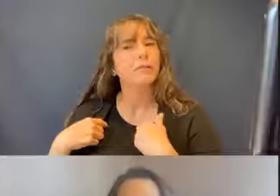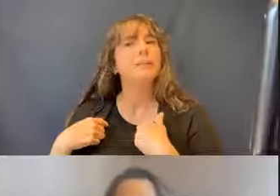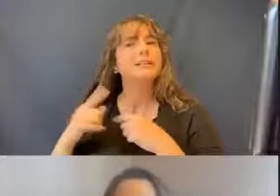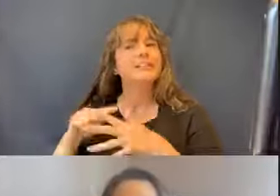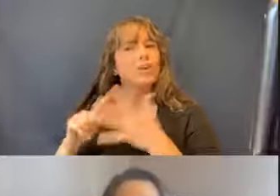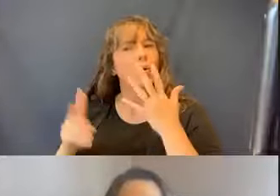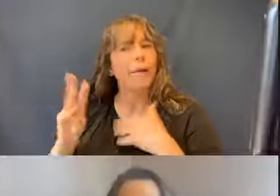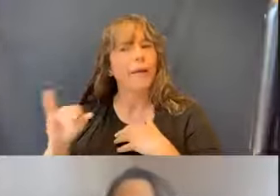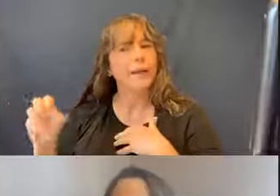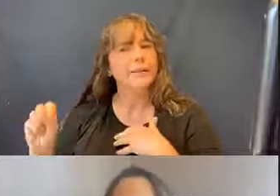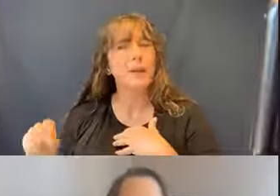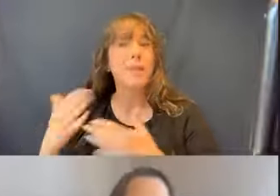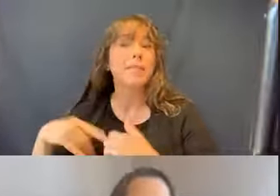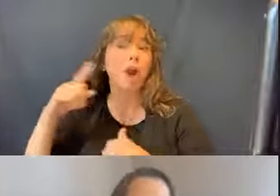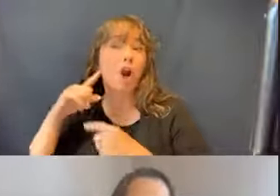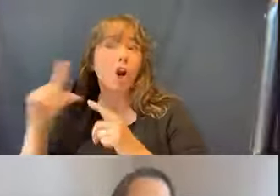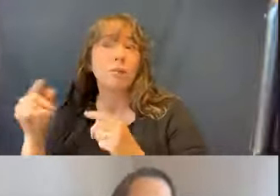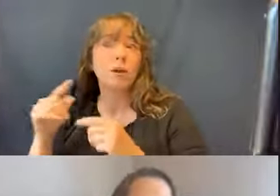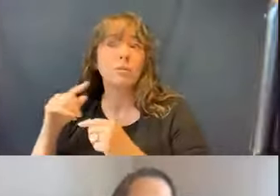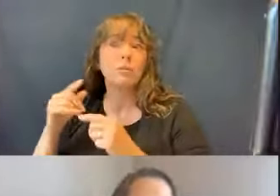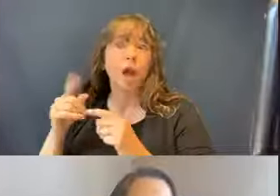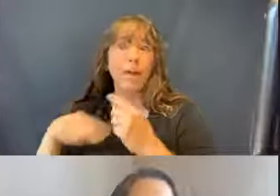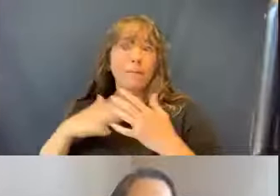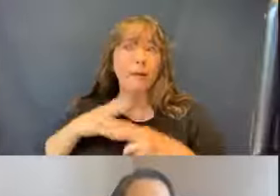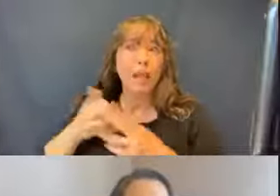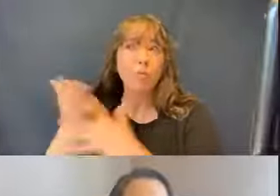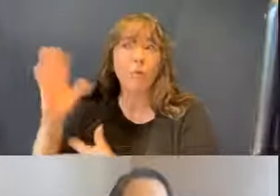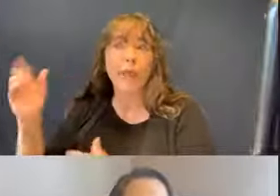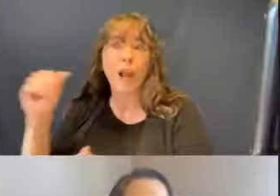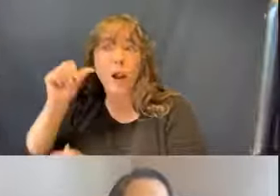the audiologists, through whatever method. Back then we didn't have Facebook groups.